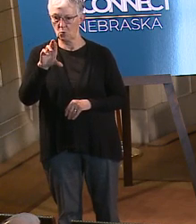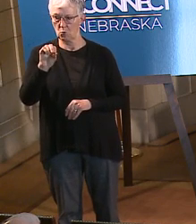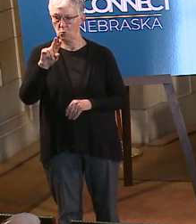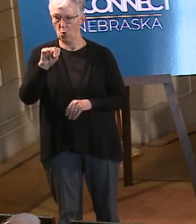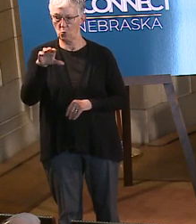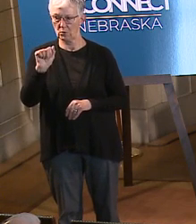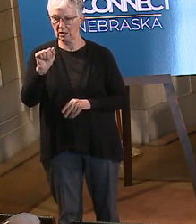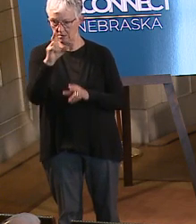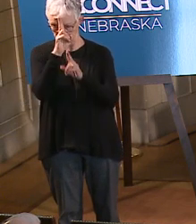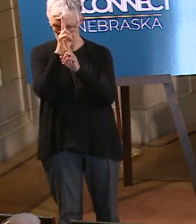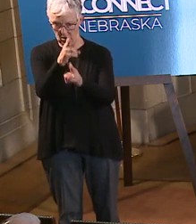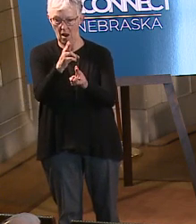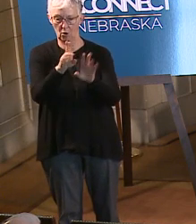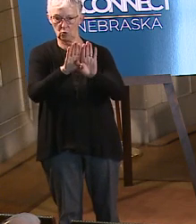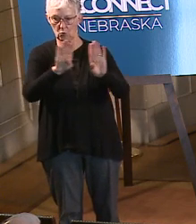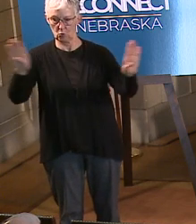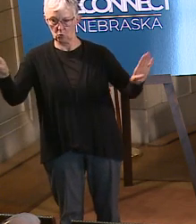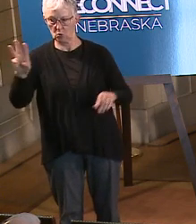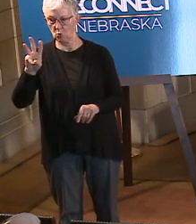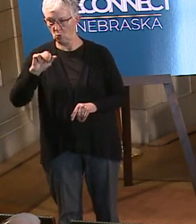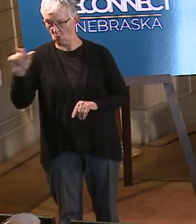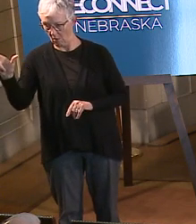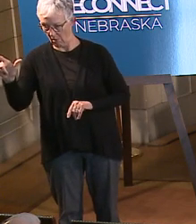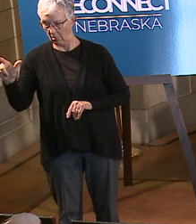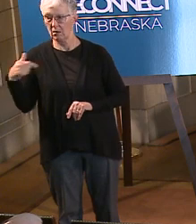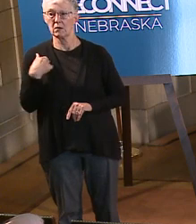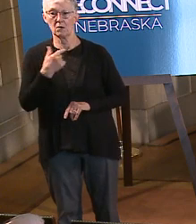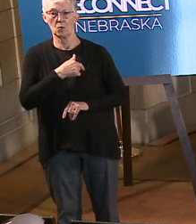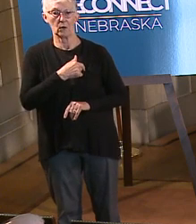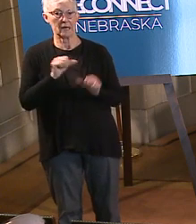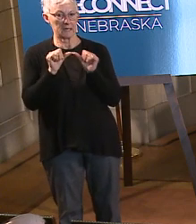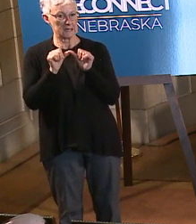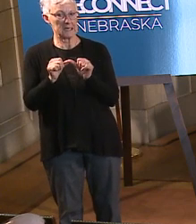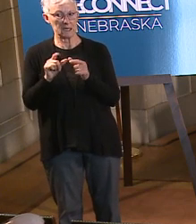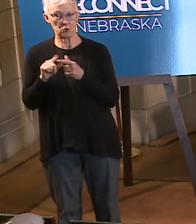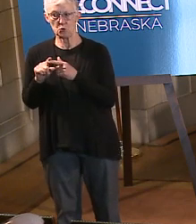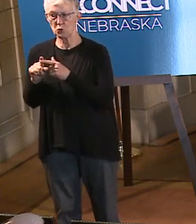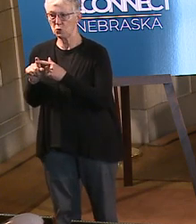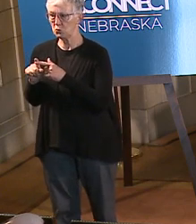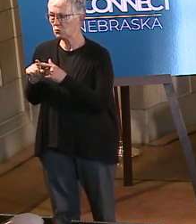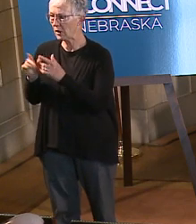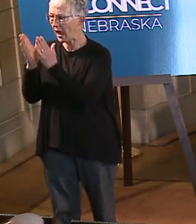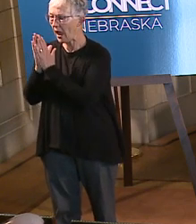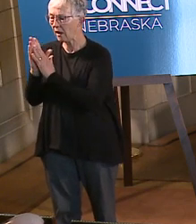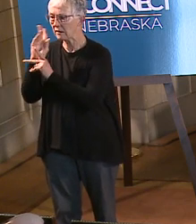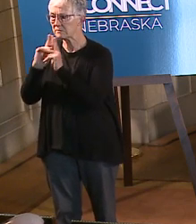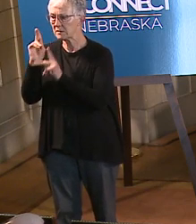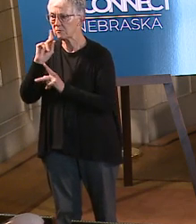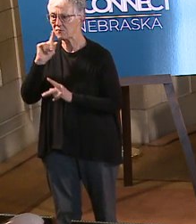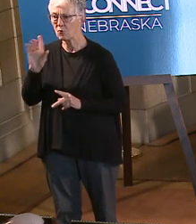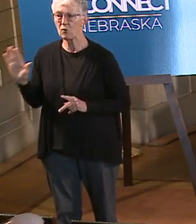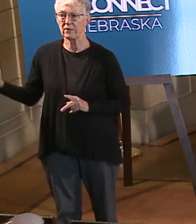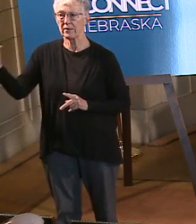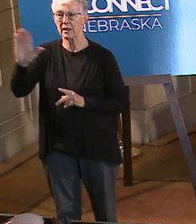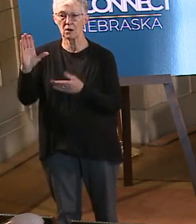IN DECEMBER WE LAUNCHED THE COVID MEMORIAL WALL SO PEOPLE COULD PAY TRIBUTE TO THOSE THEY